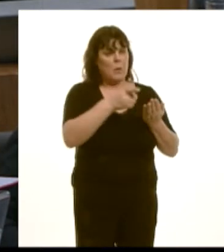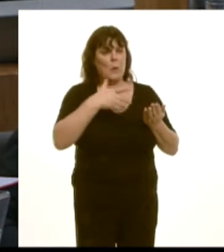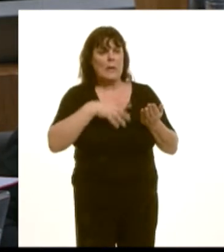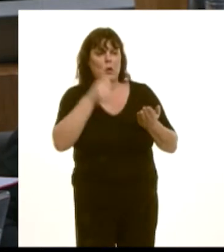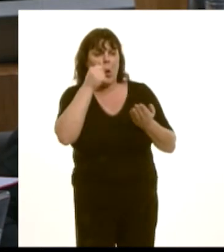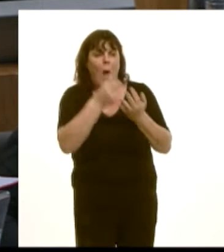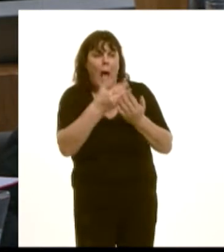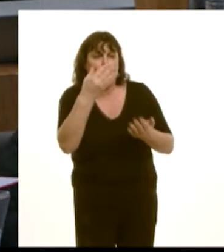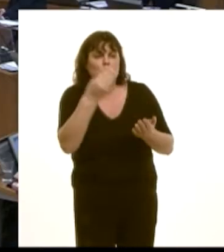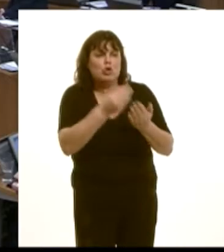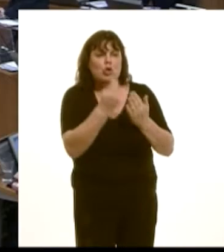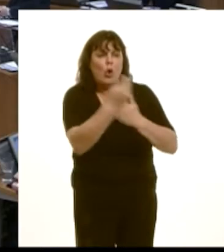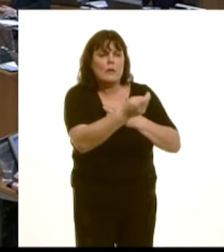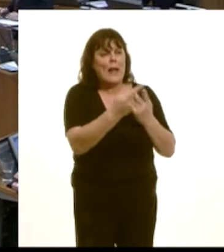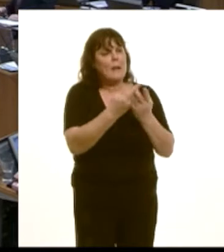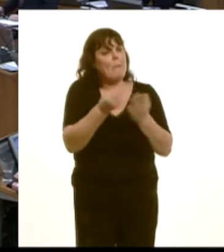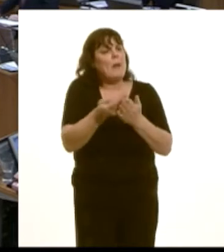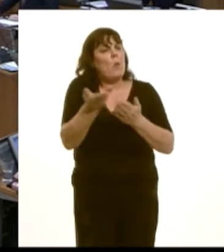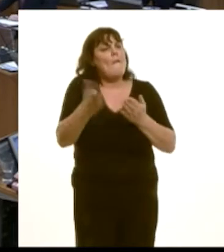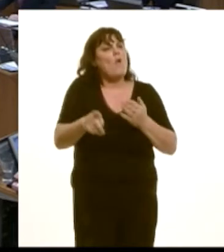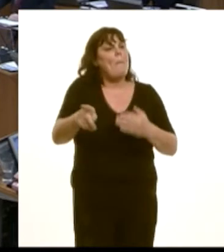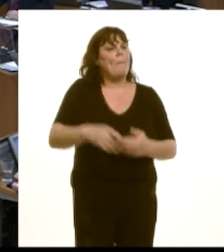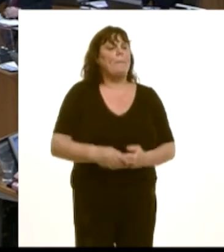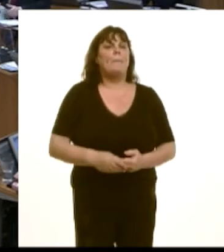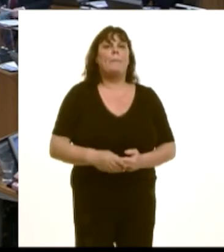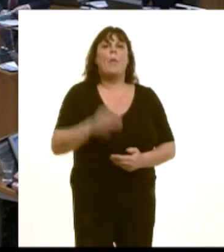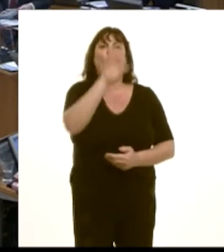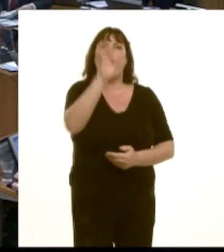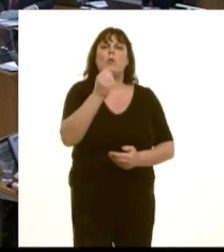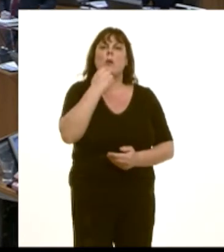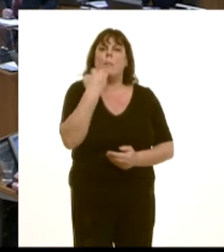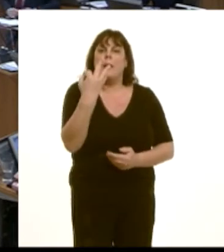come from. Sandy Mewies: 8. Will the First Minister provide